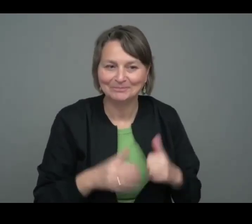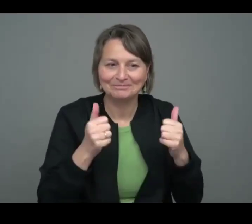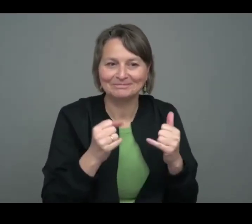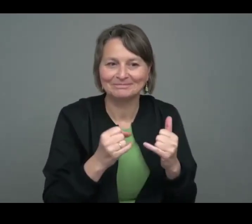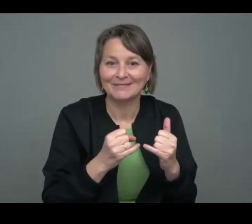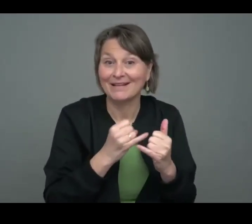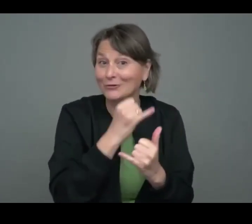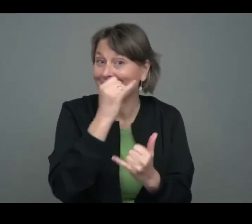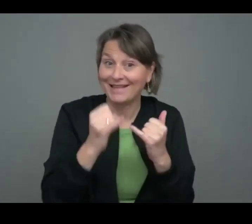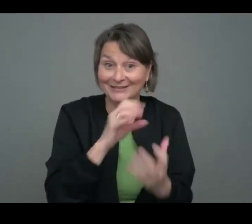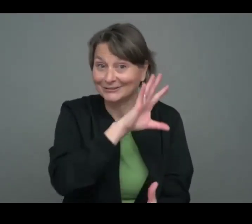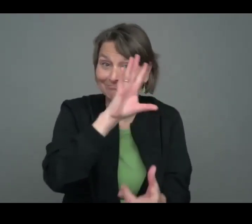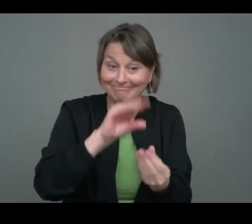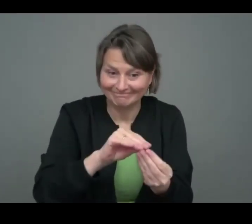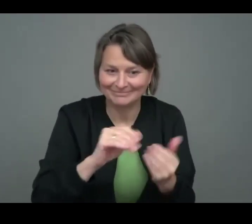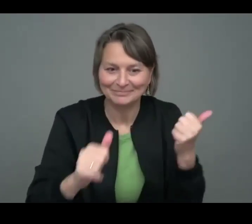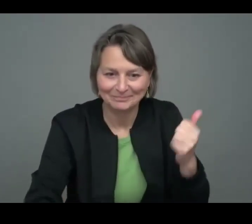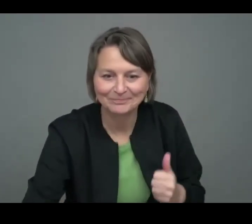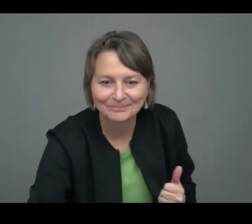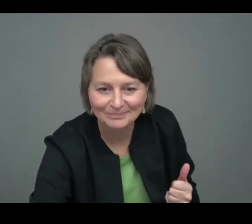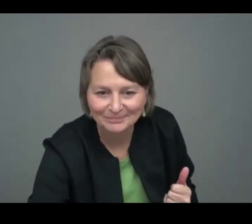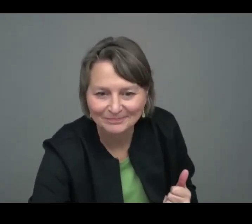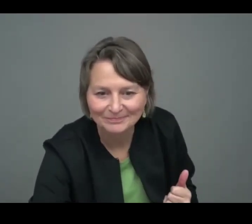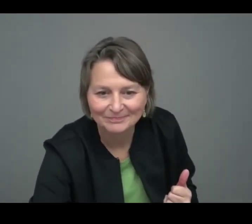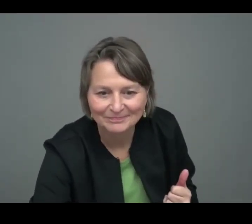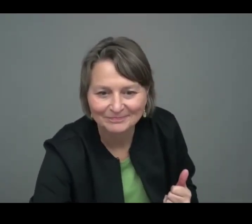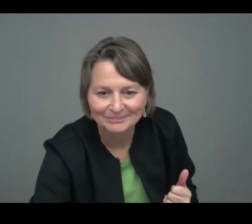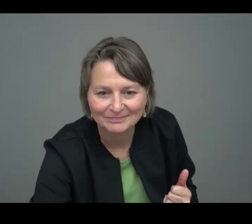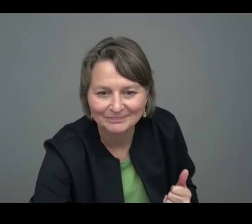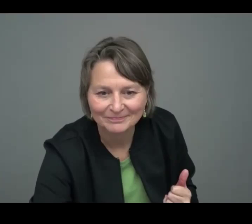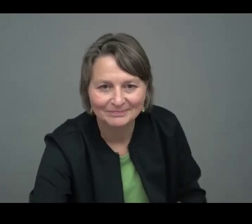that is your call for research. To sum this up,